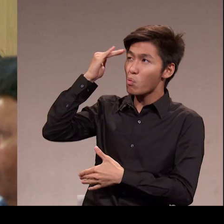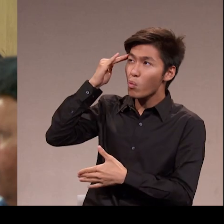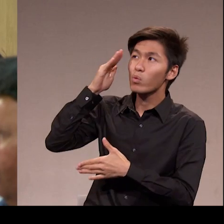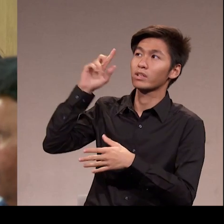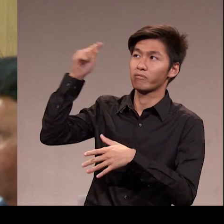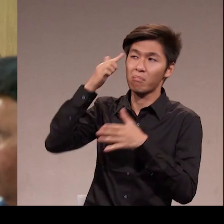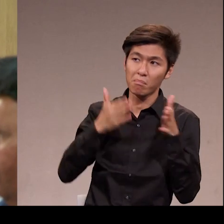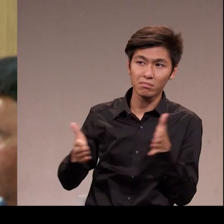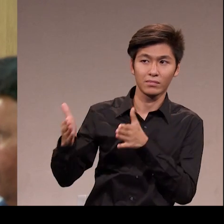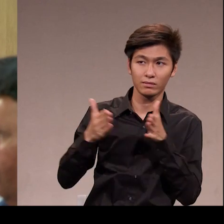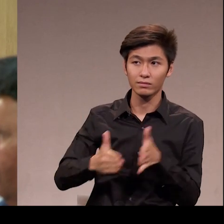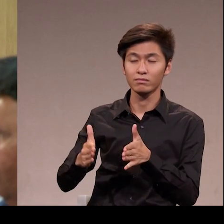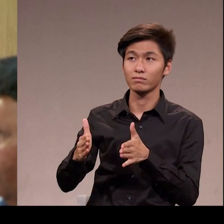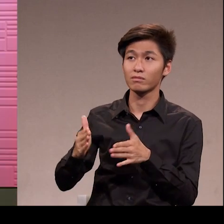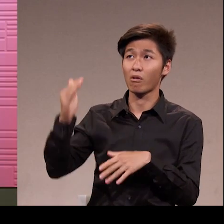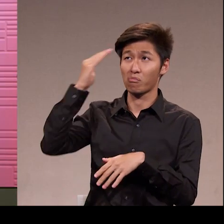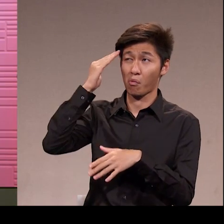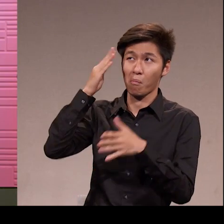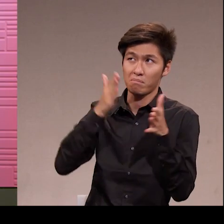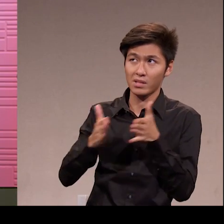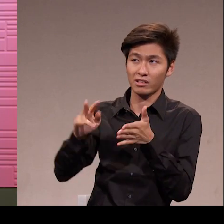they trusted the government's intentions.